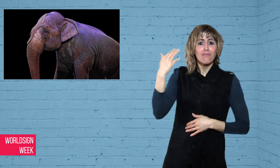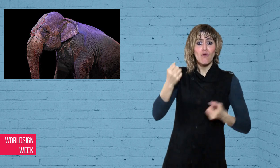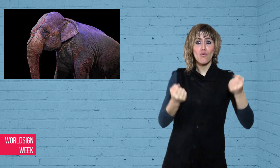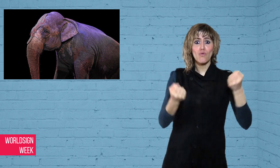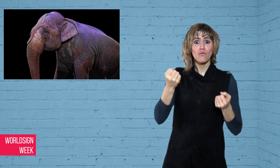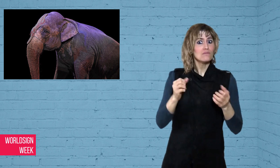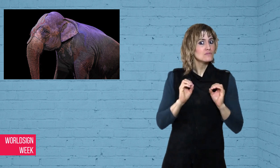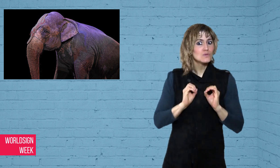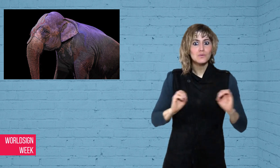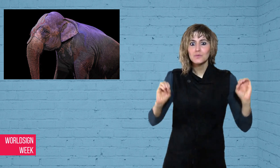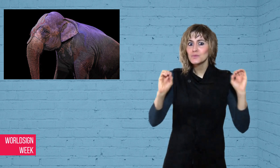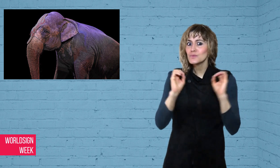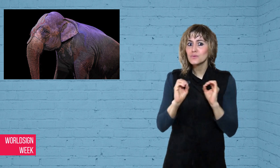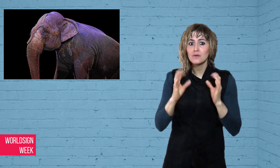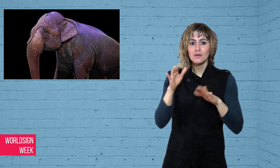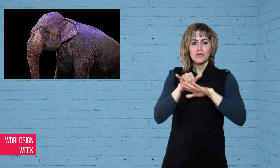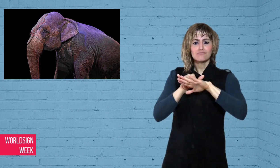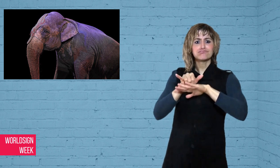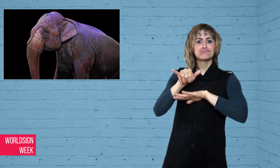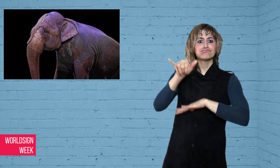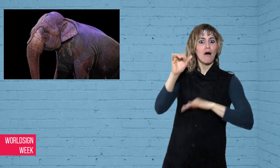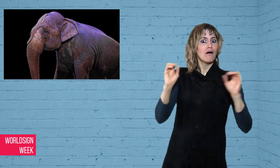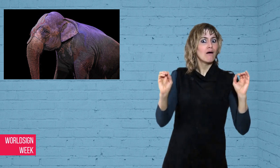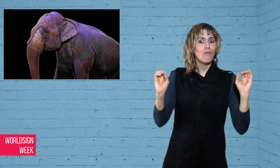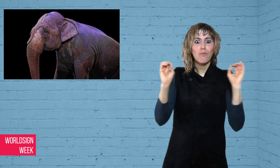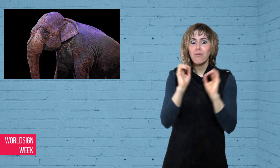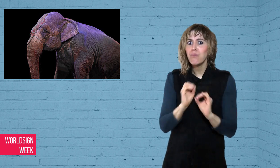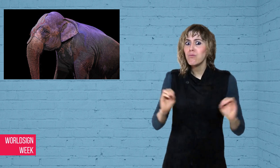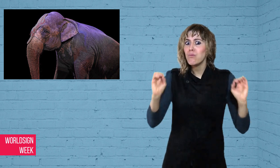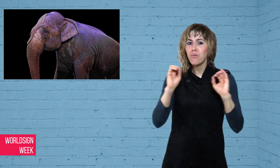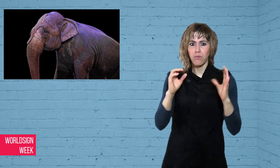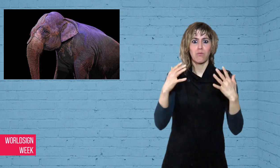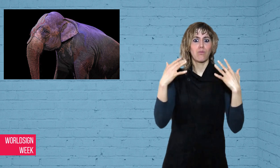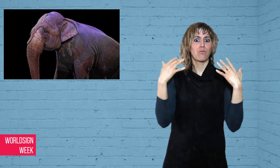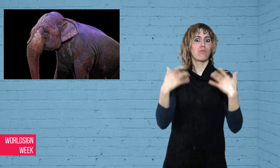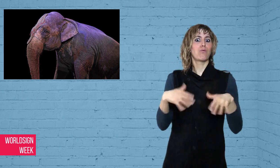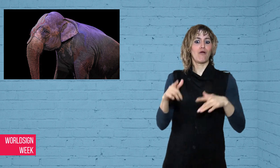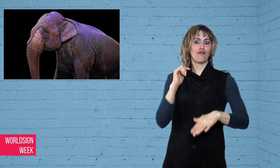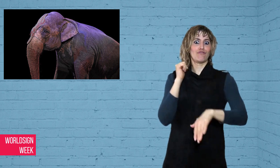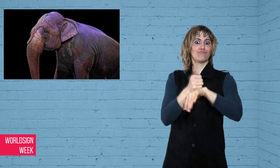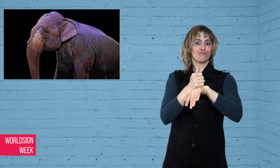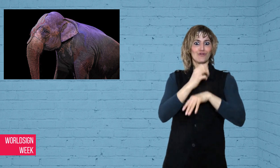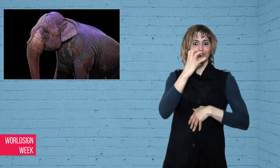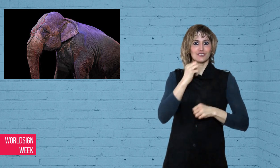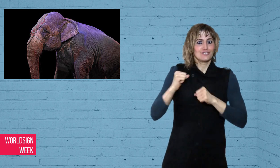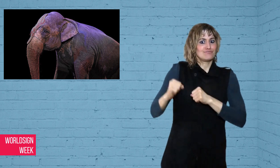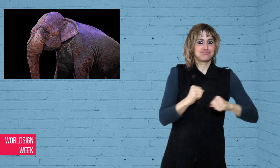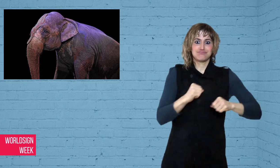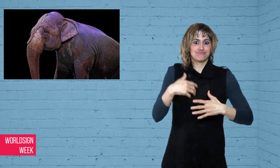airplanes wasn’t even invented at that time!